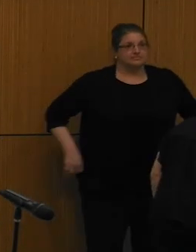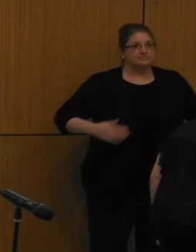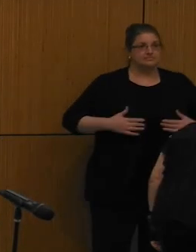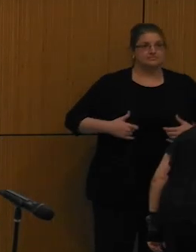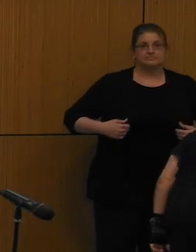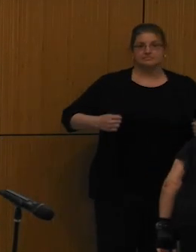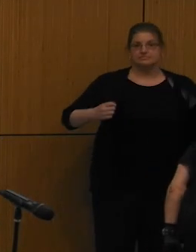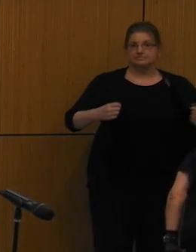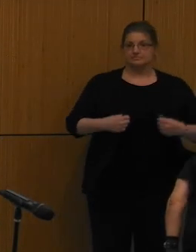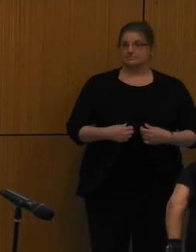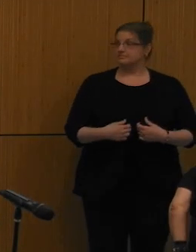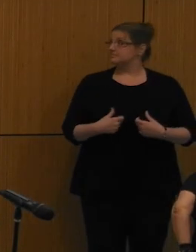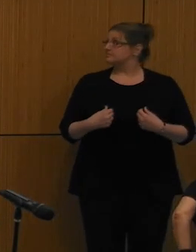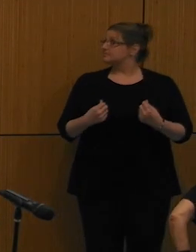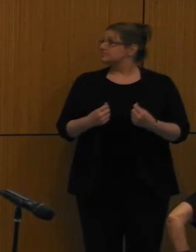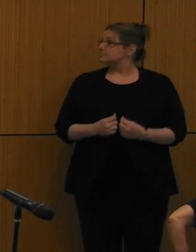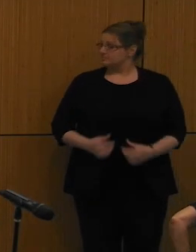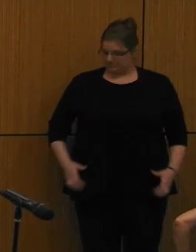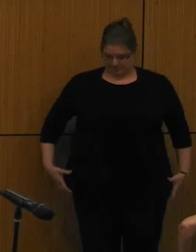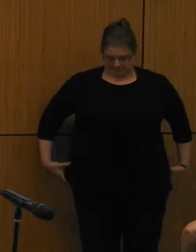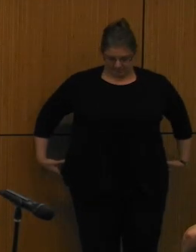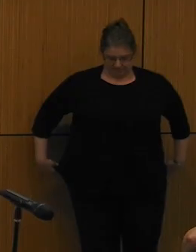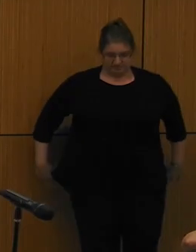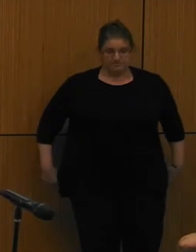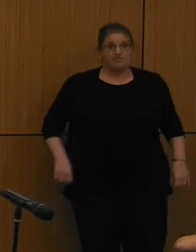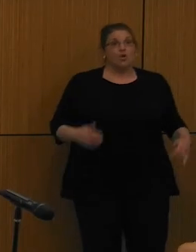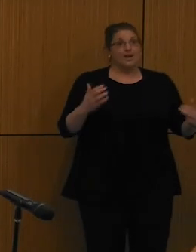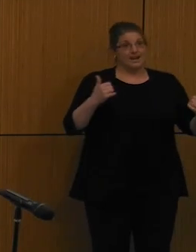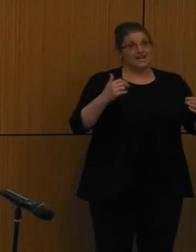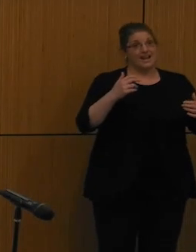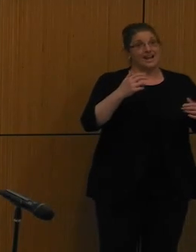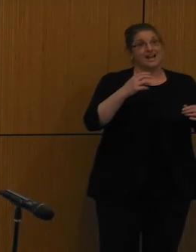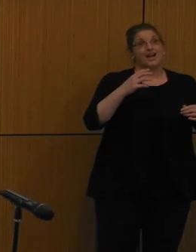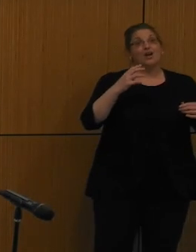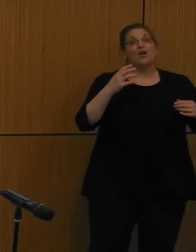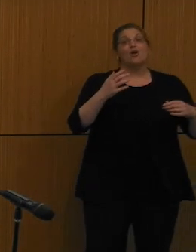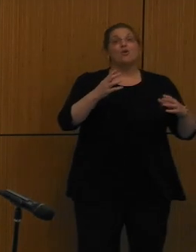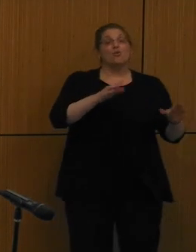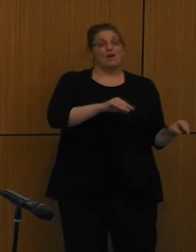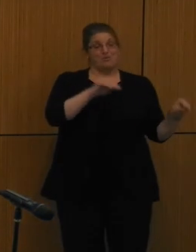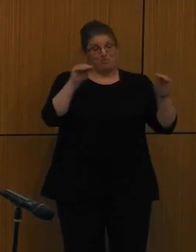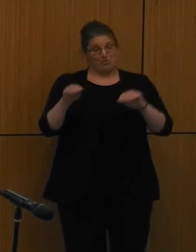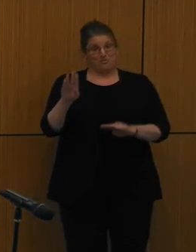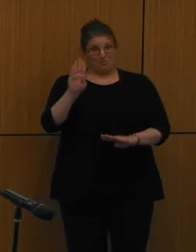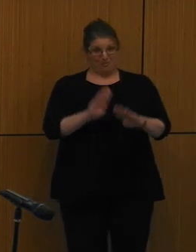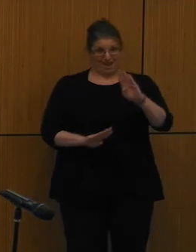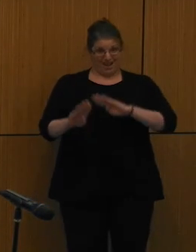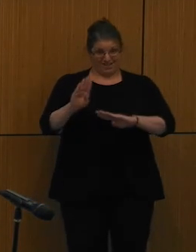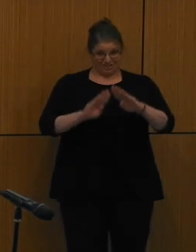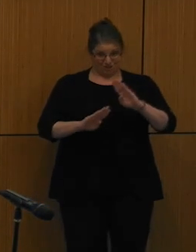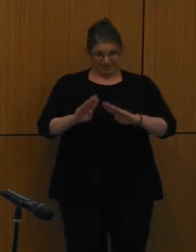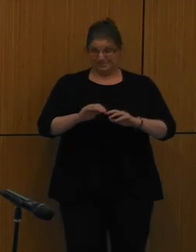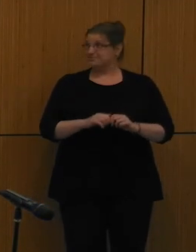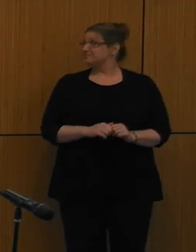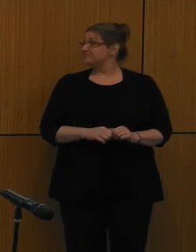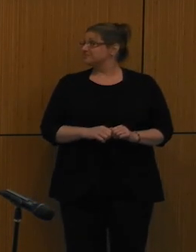That was really beautiful. All right. We're shifting over now to biology. And so we have Doctor Harvey who's from the Department of Biology.